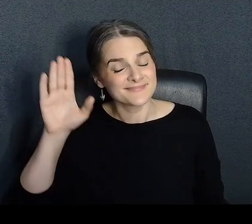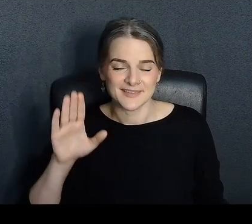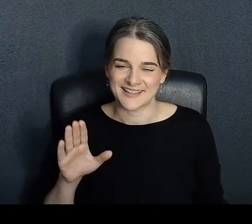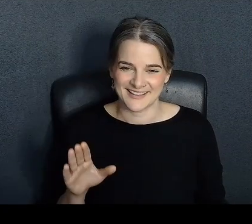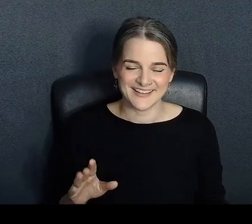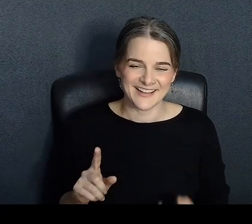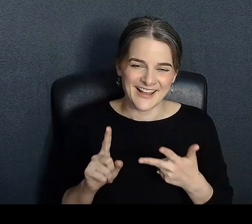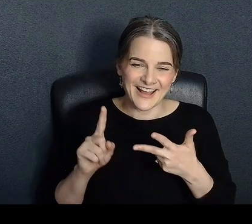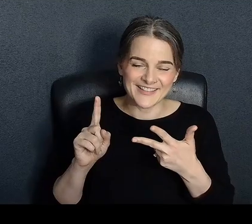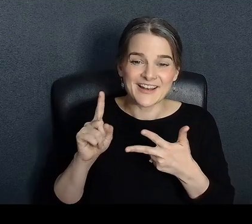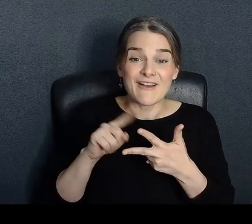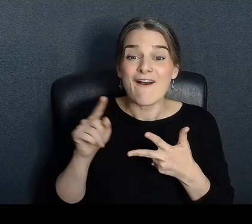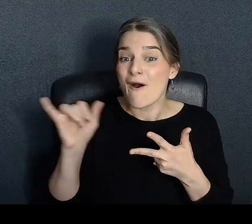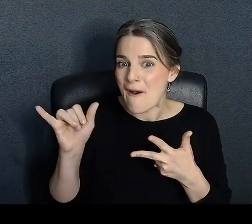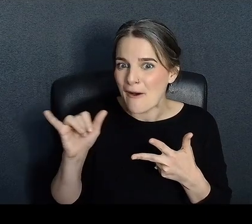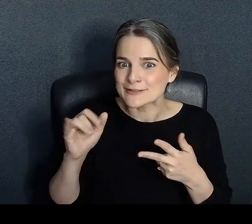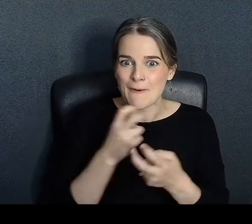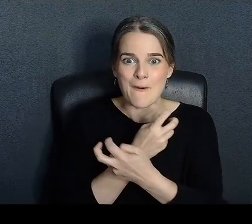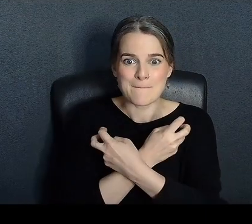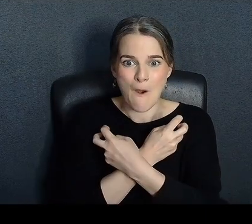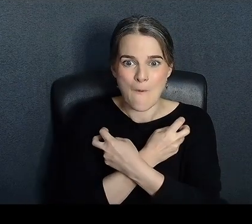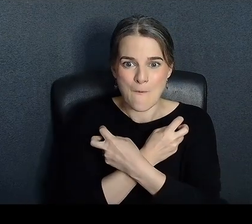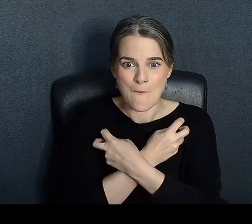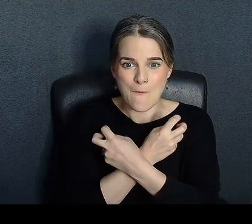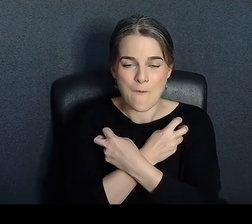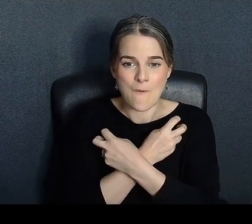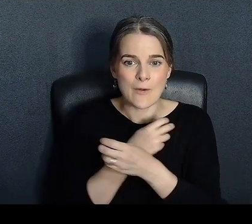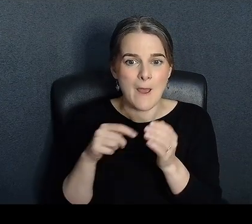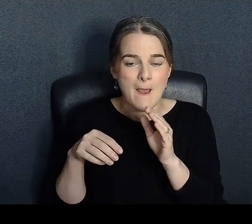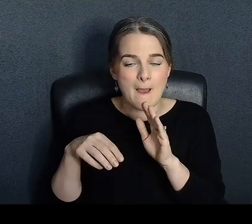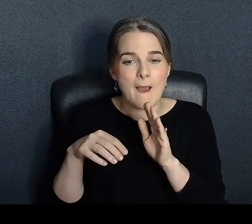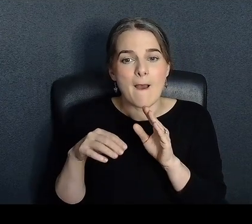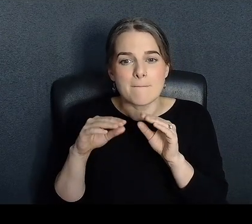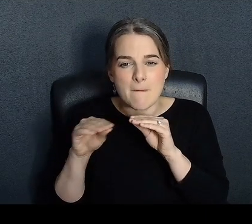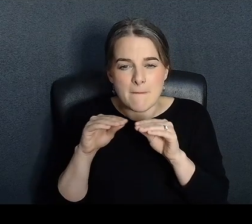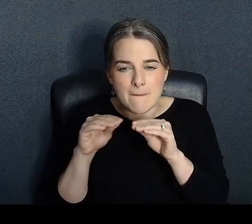And this shows any issues with the tiny hairs in your cochlea.